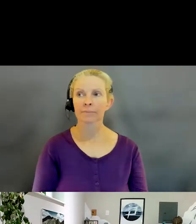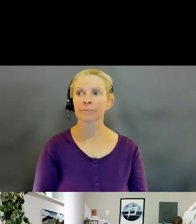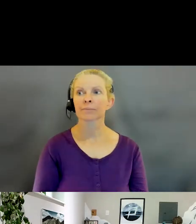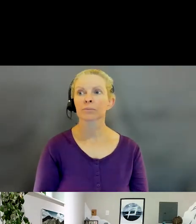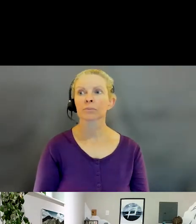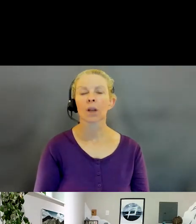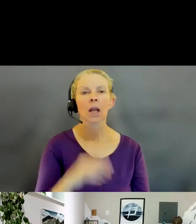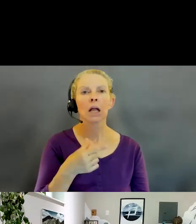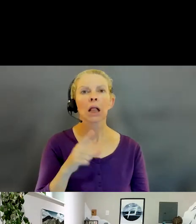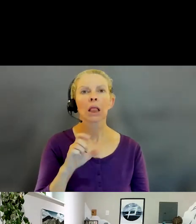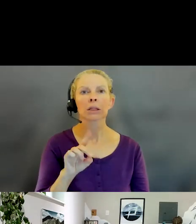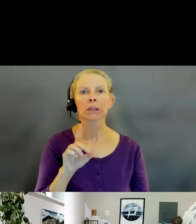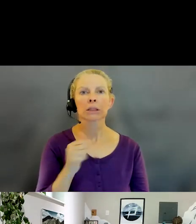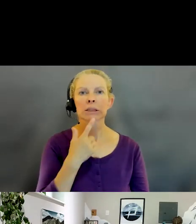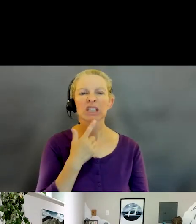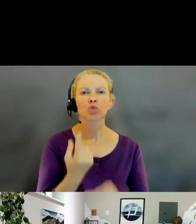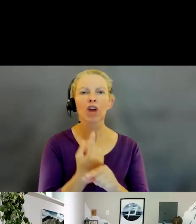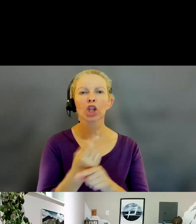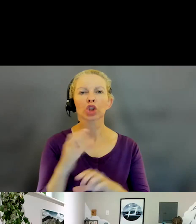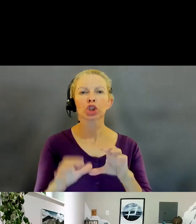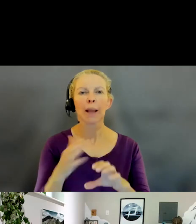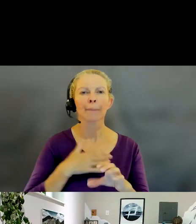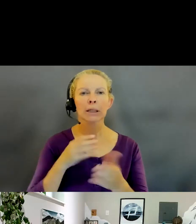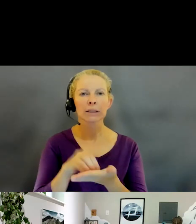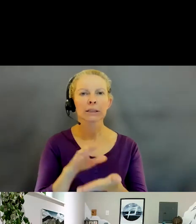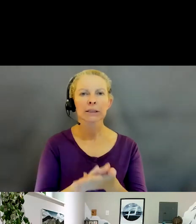if I don't understand it, somebody else in the chat might be -- because